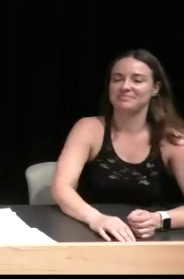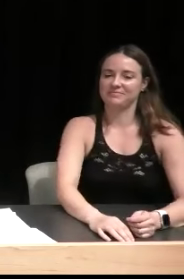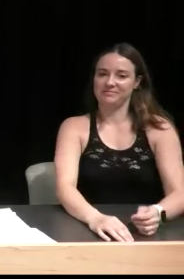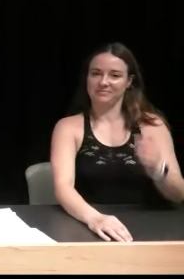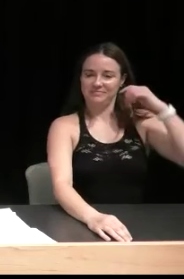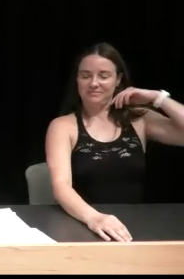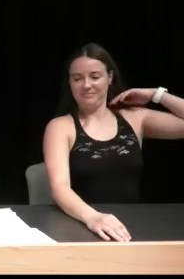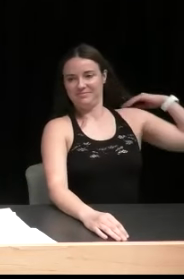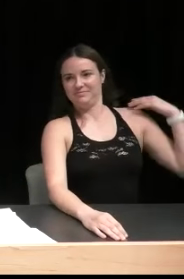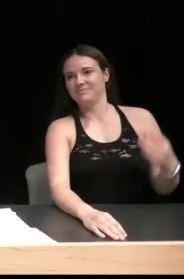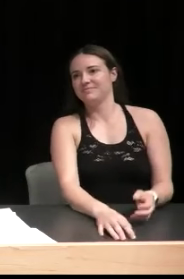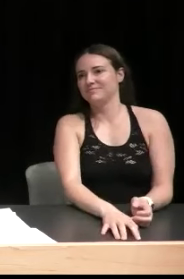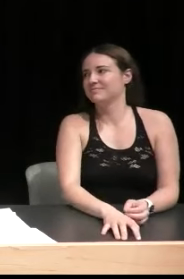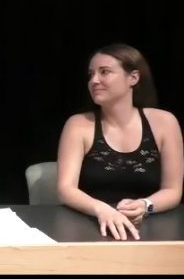this is the GMC Sierra